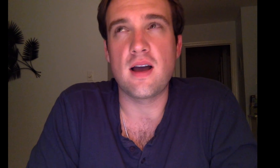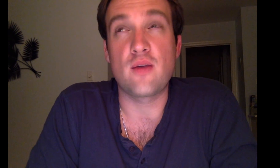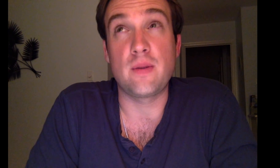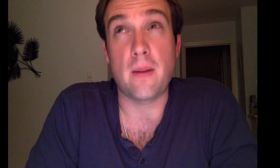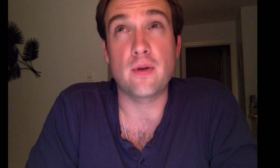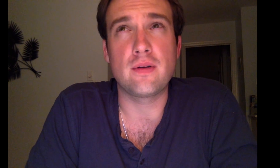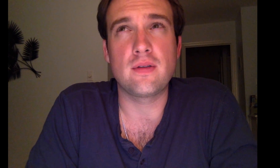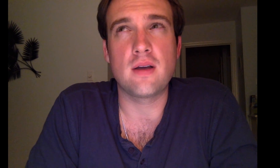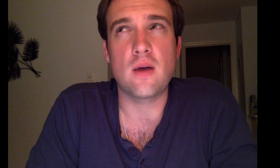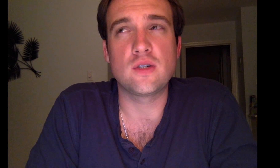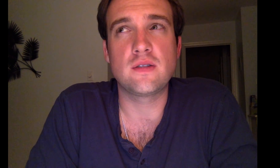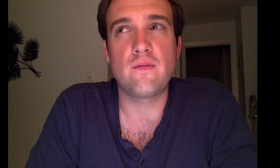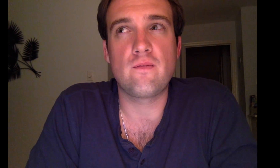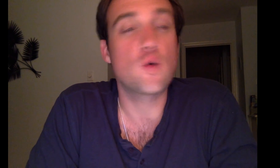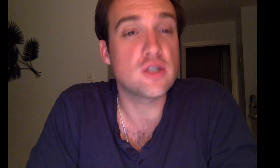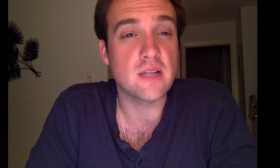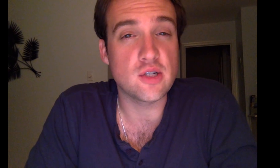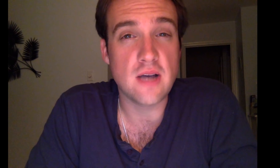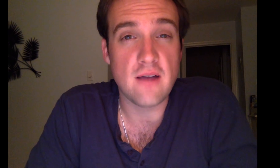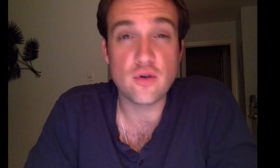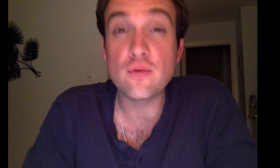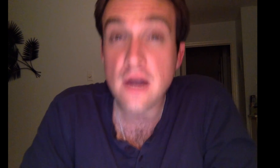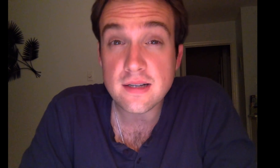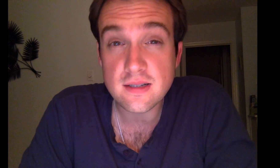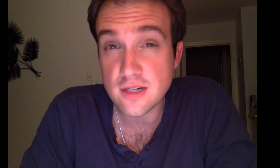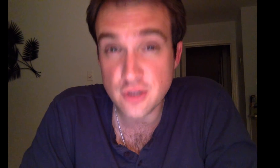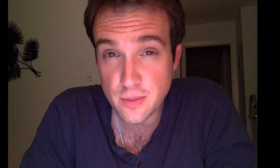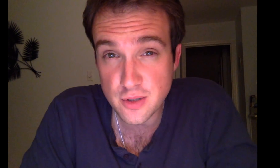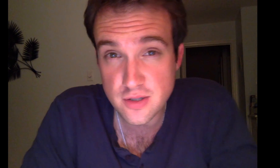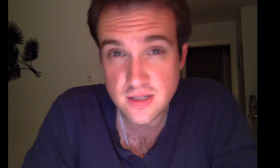I remember I was fortunate to have great interpreters.